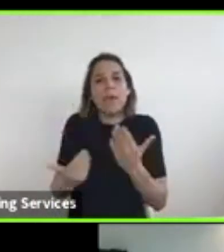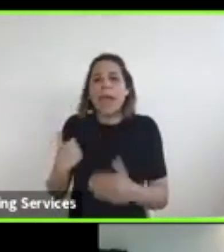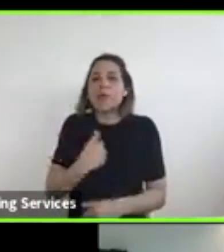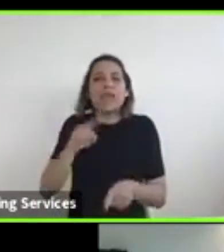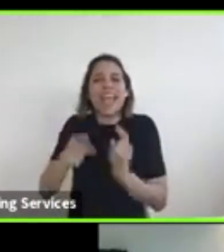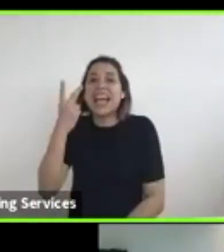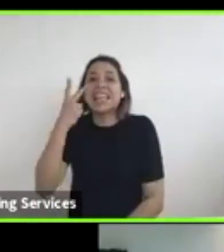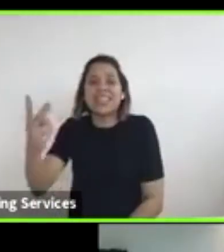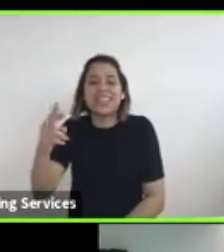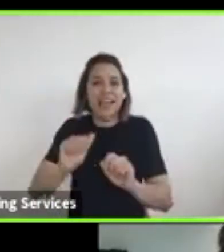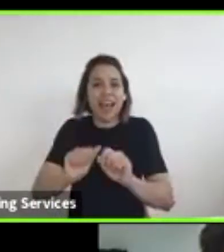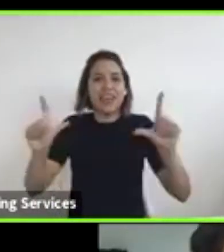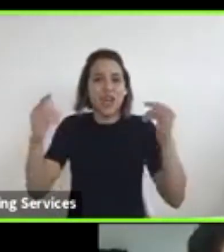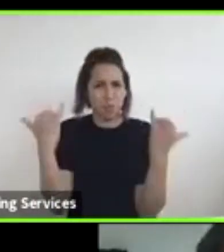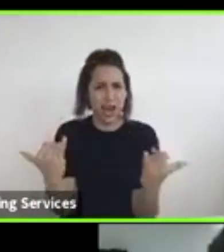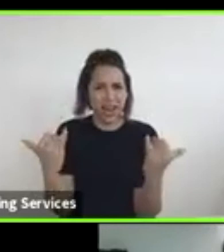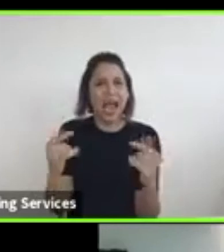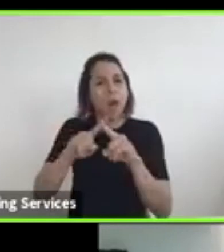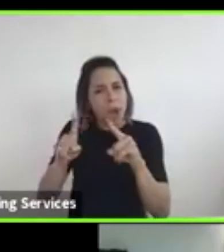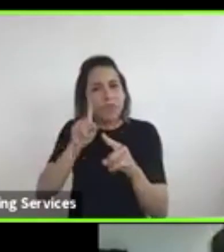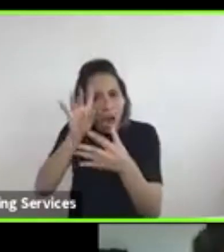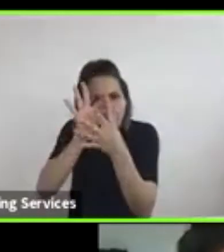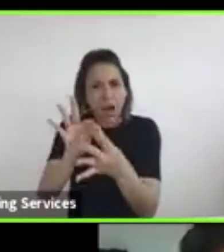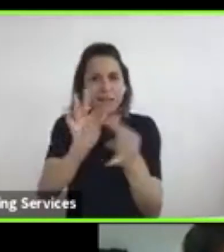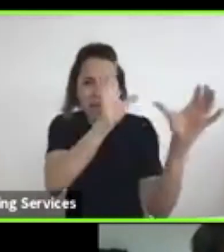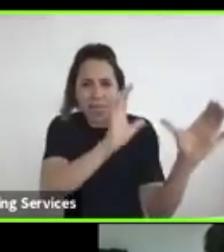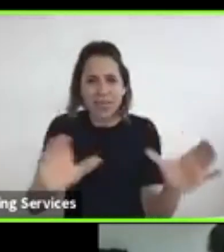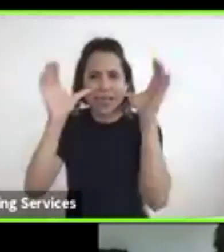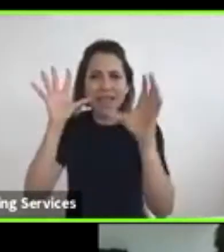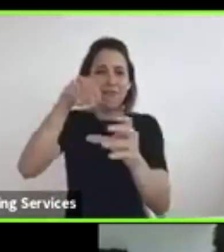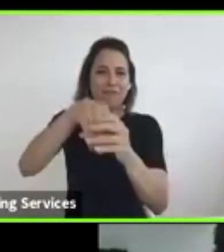SEE EACH OTHER AND PRESENT AND LISTENING (ALEJANDRA):